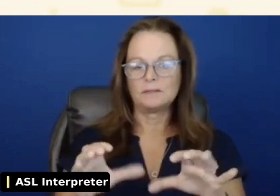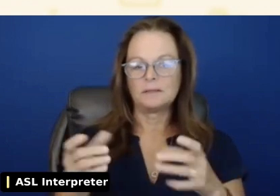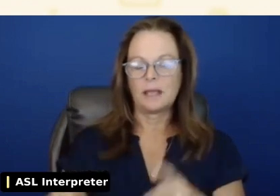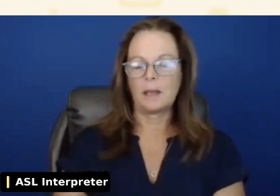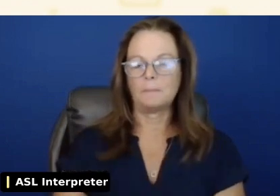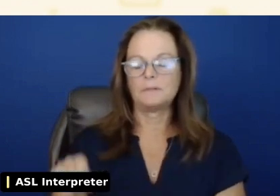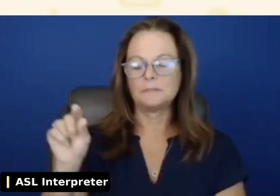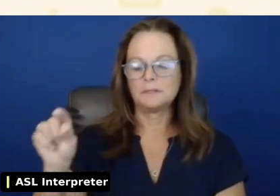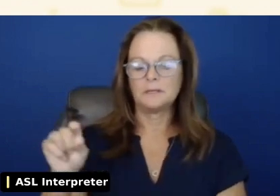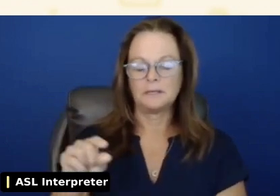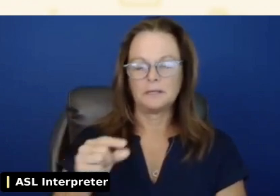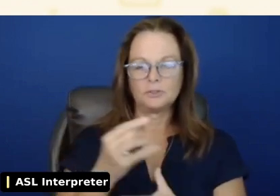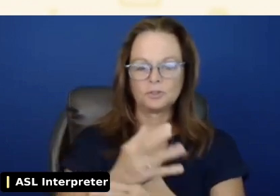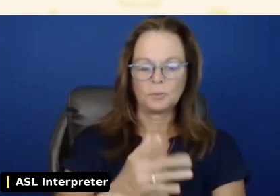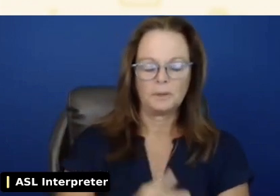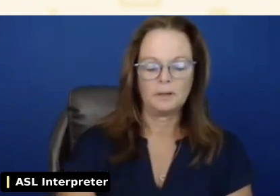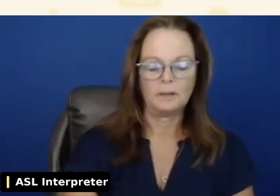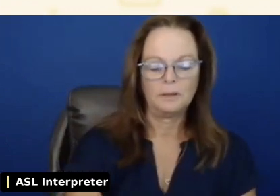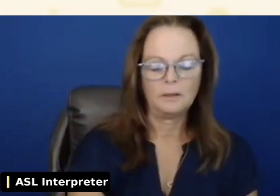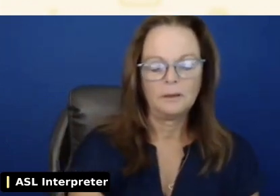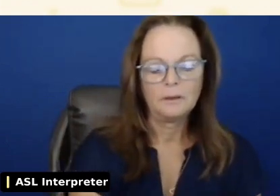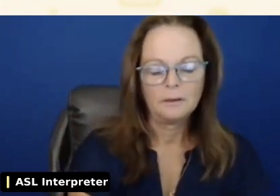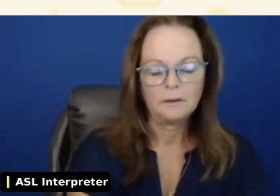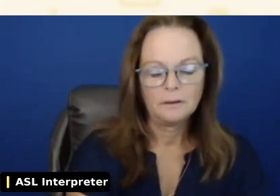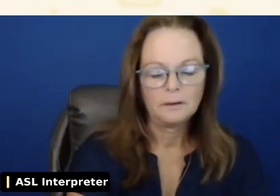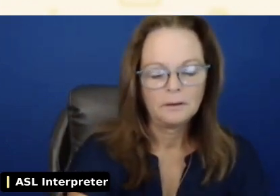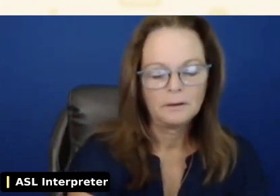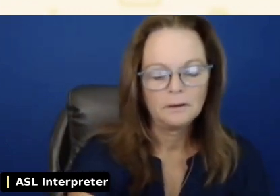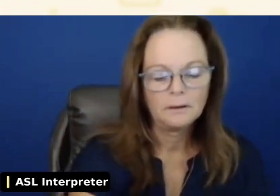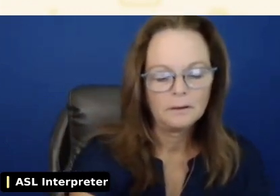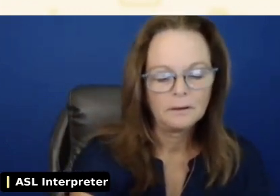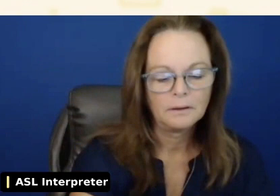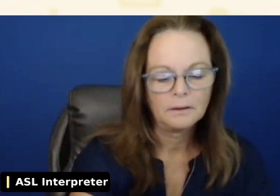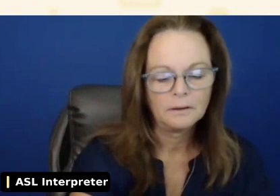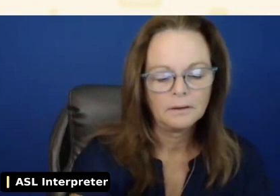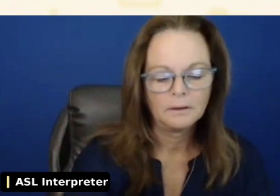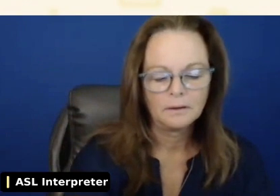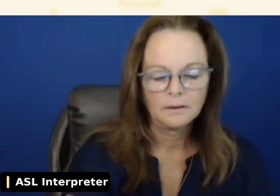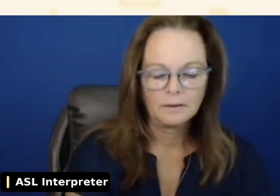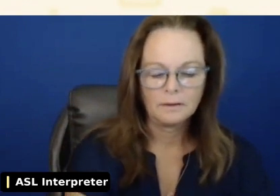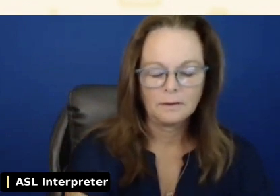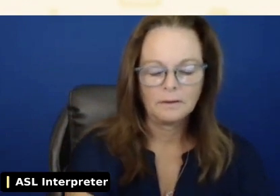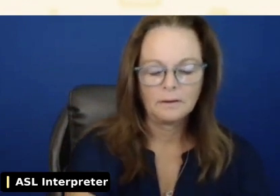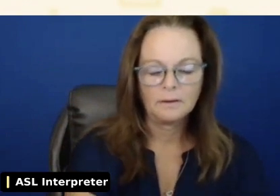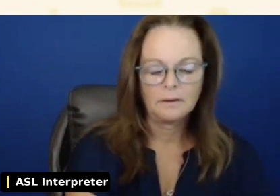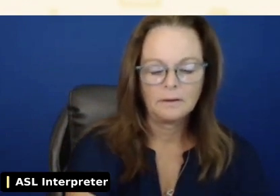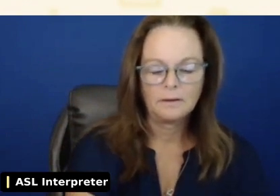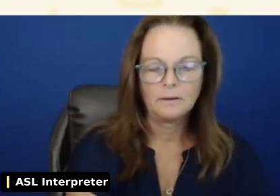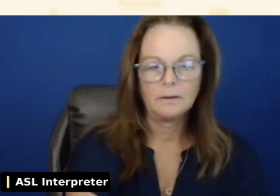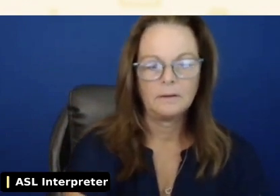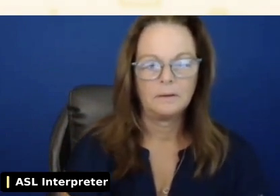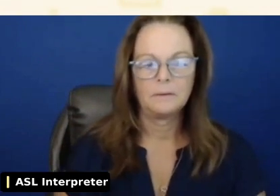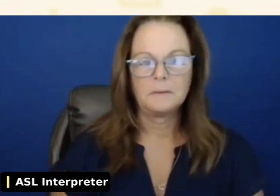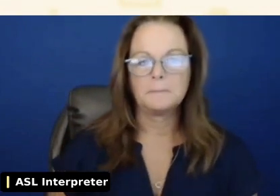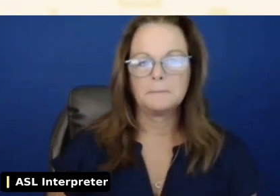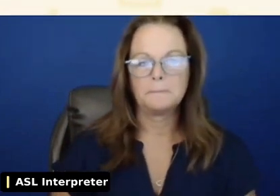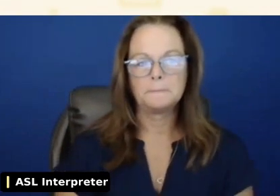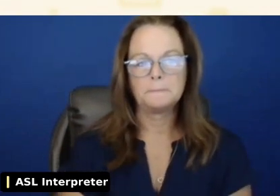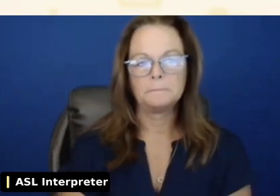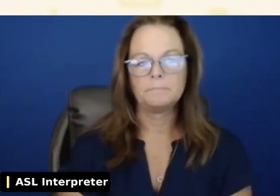the first time as an... I'm sorry, I switched slides.